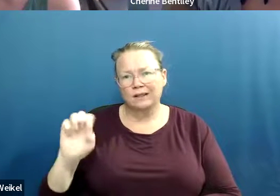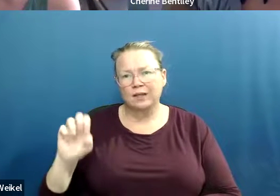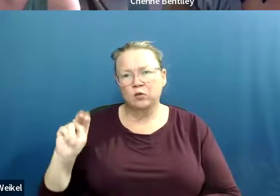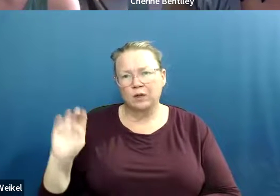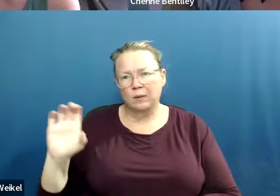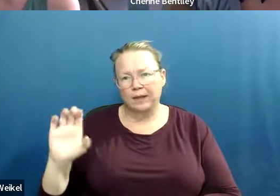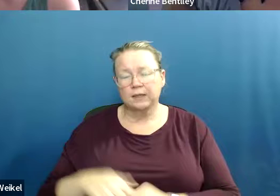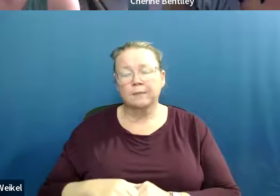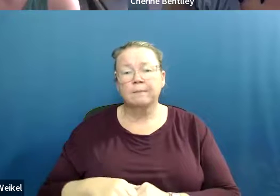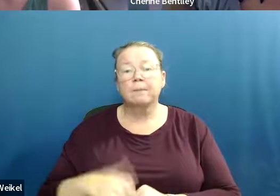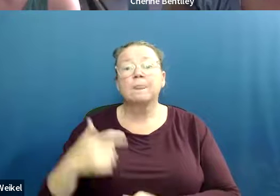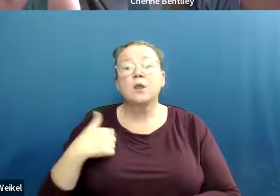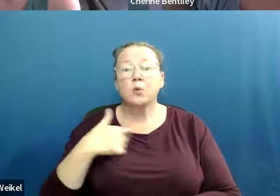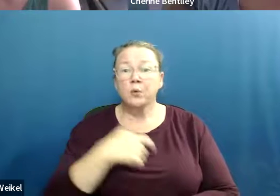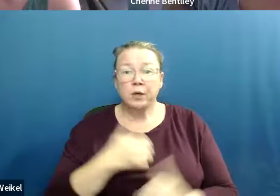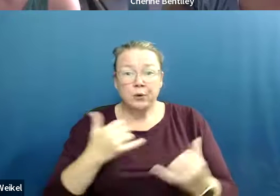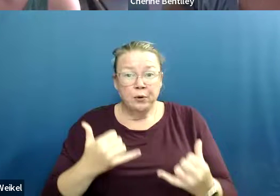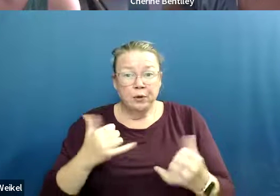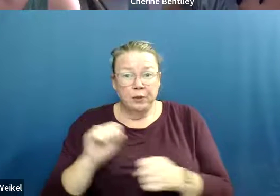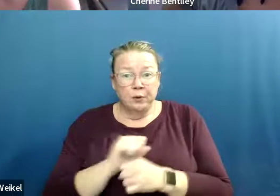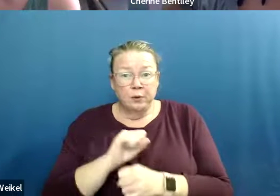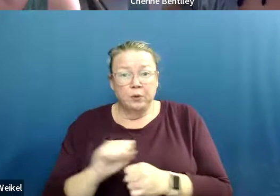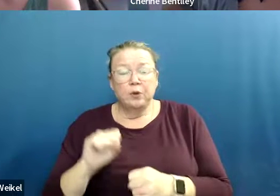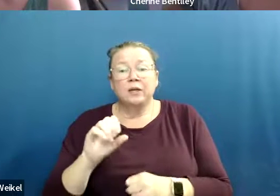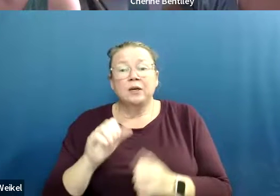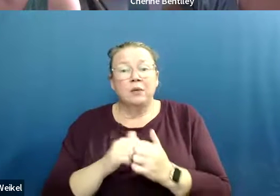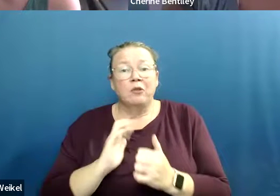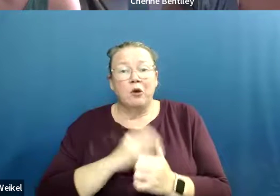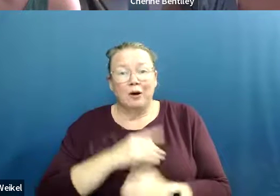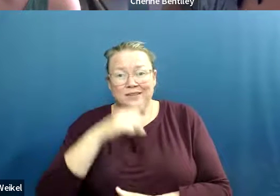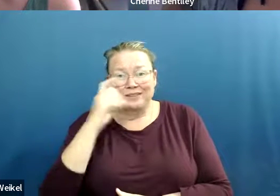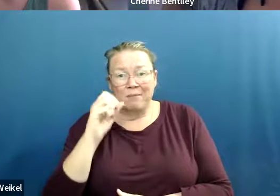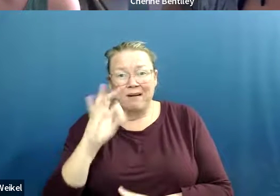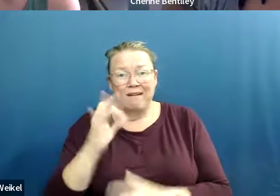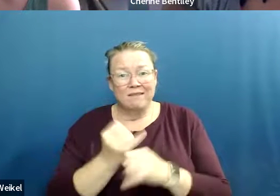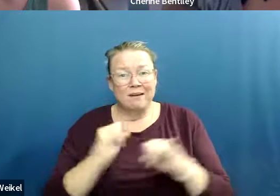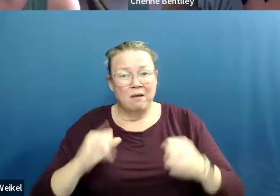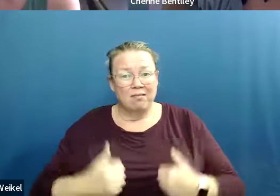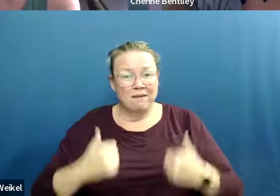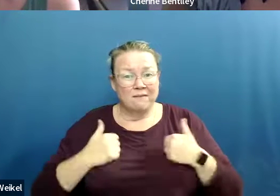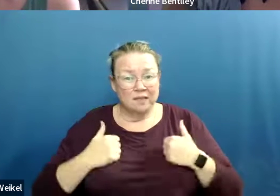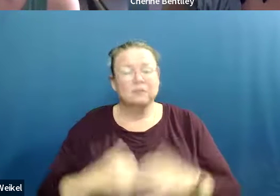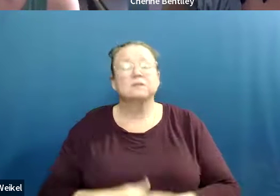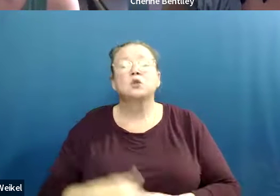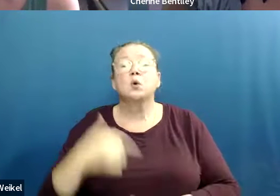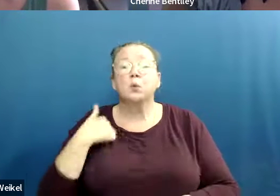Cherine Bentlley: and we are currently working on our summer of independent living Cherine Bentlley: where we're doing